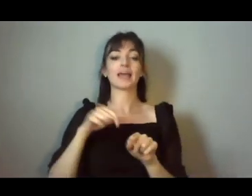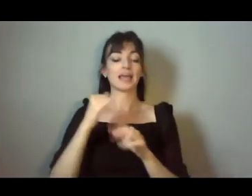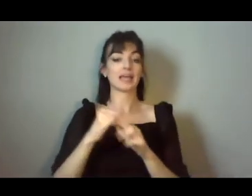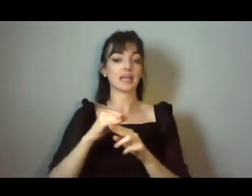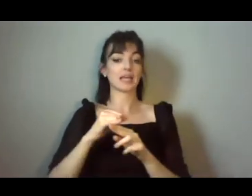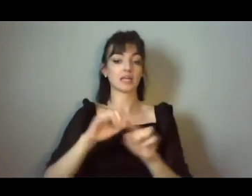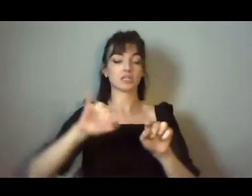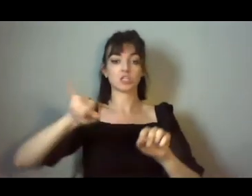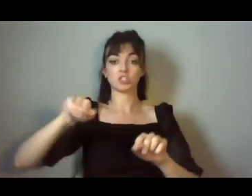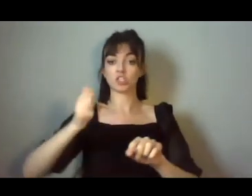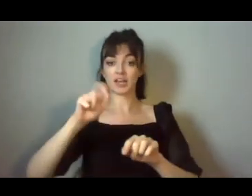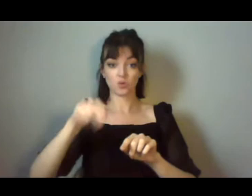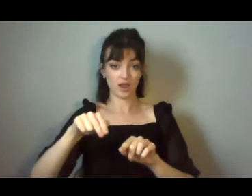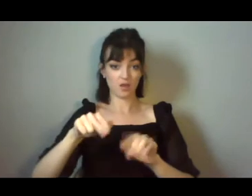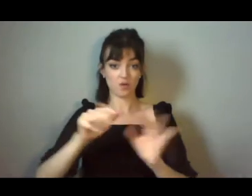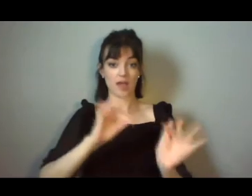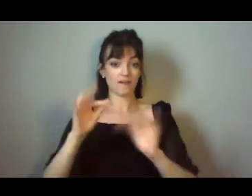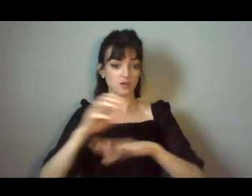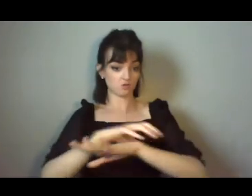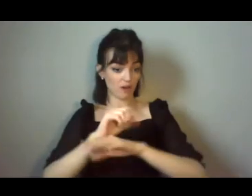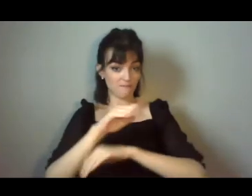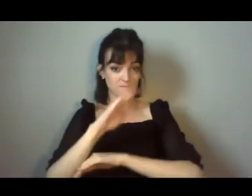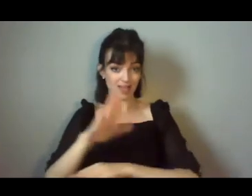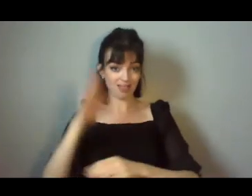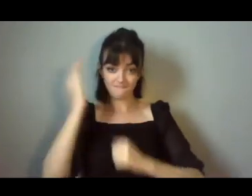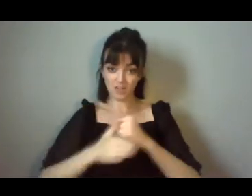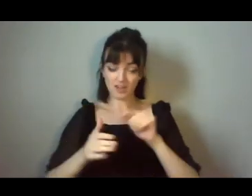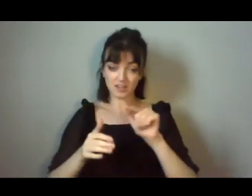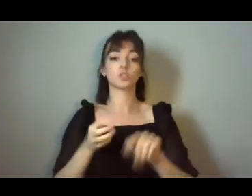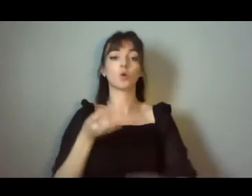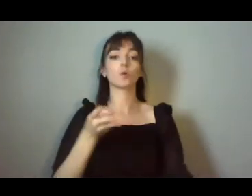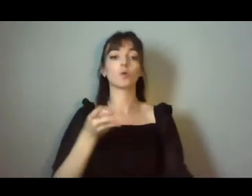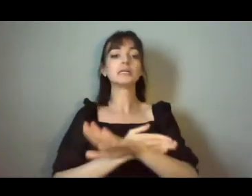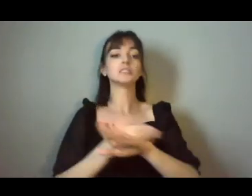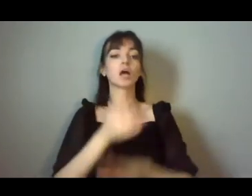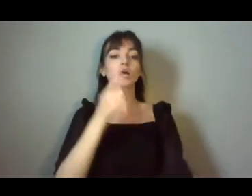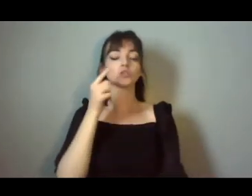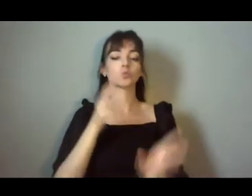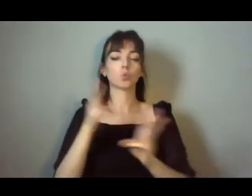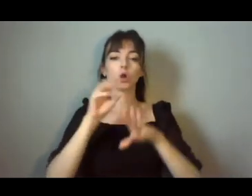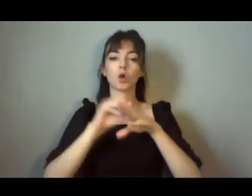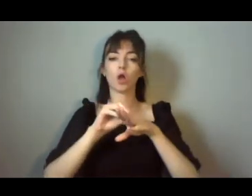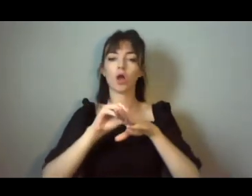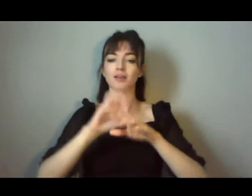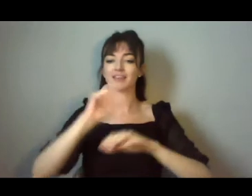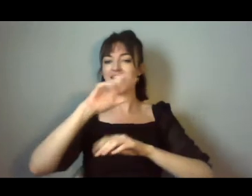heads of the bill is complete, we will start to work on the overview of the act more specifically